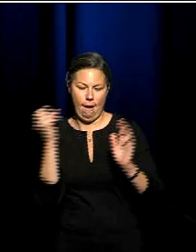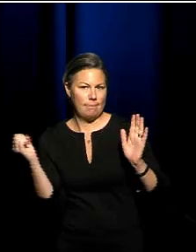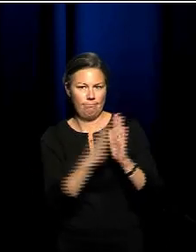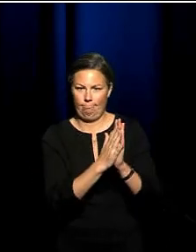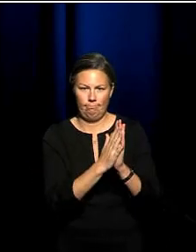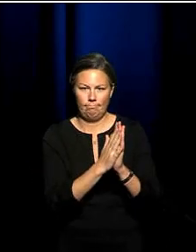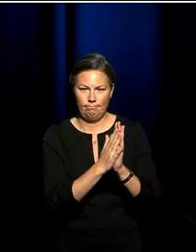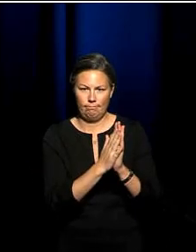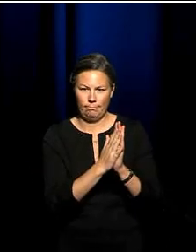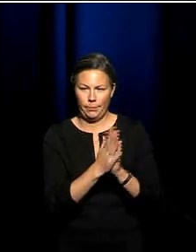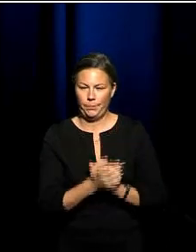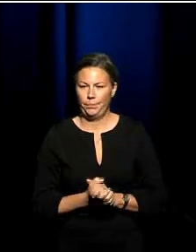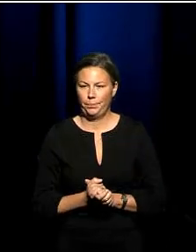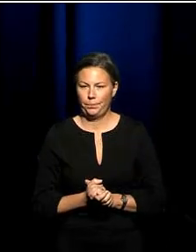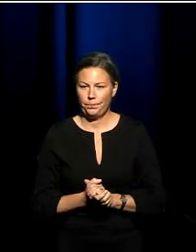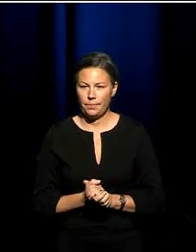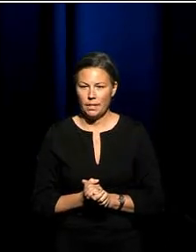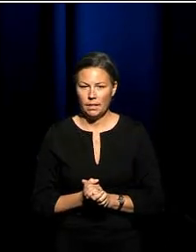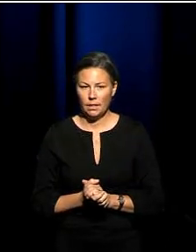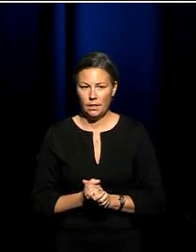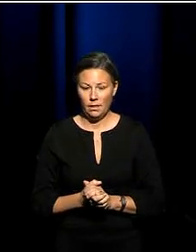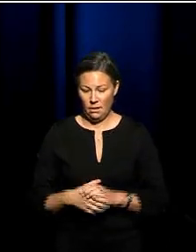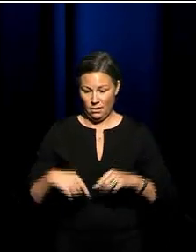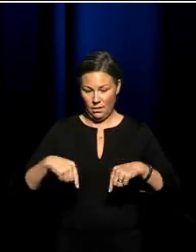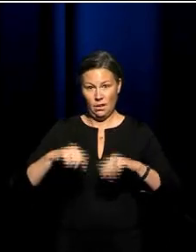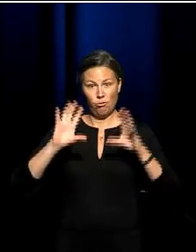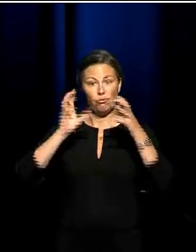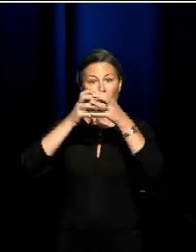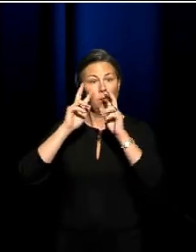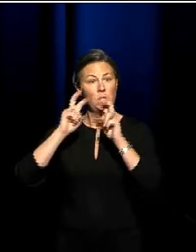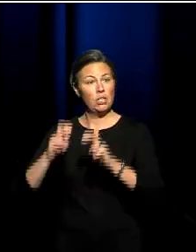statement that this Royal Commission has come about as a result of the tireless